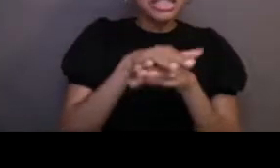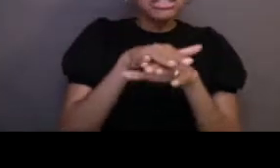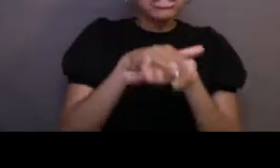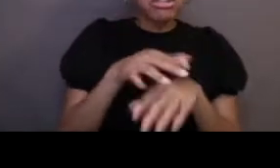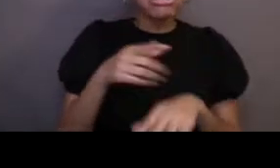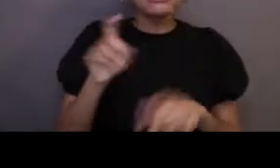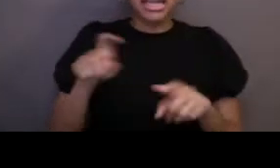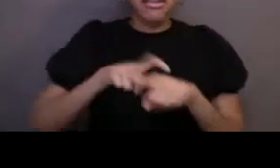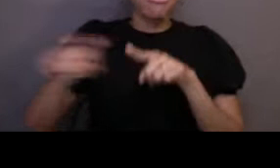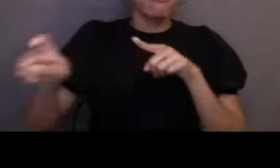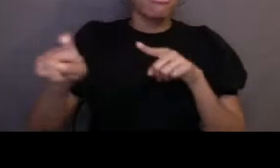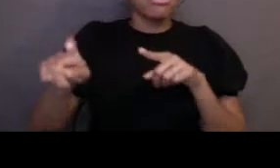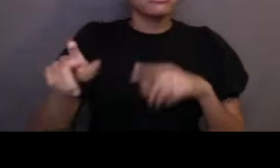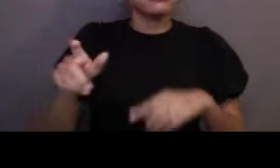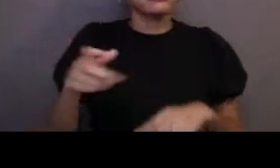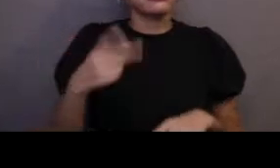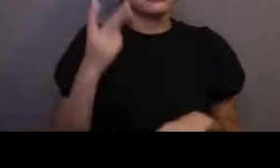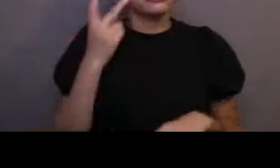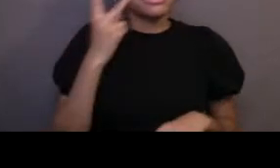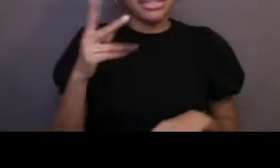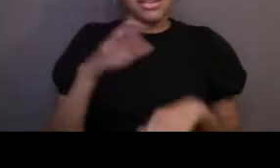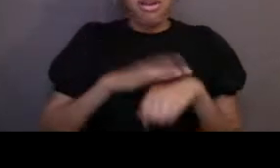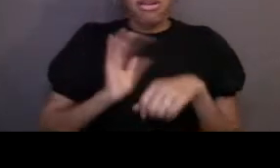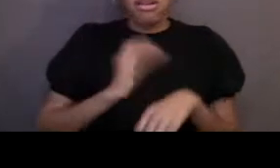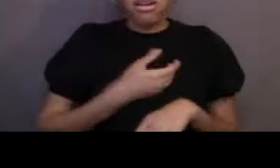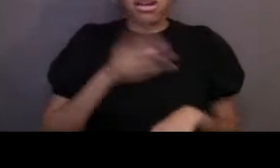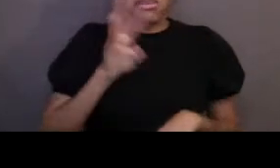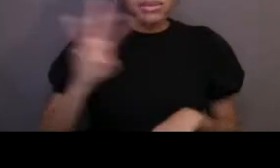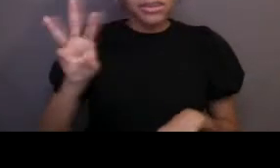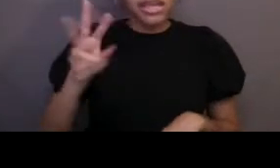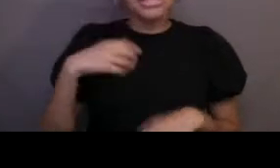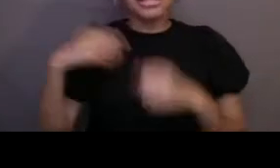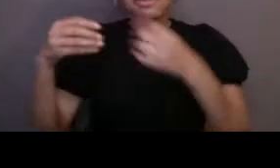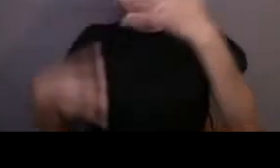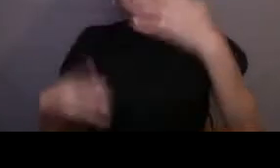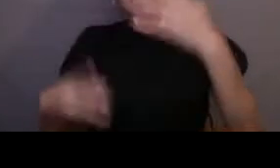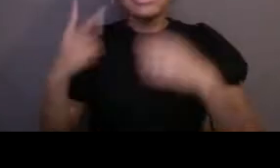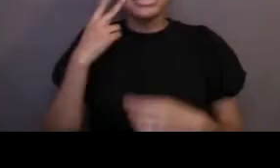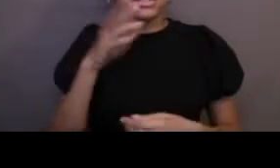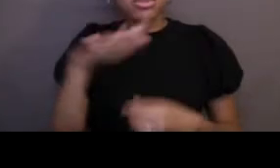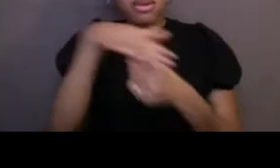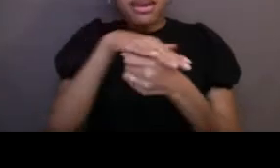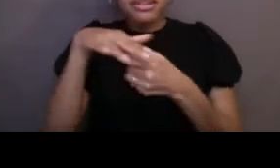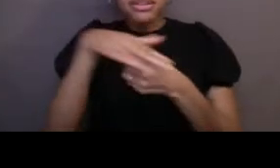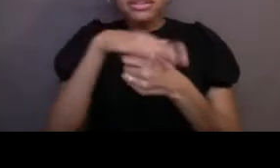And if you look on the NOAA Live website, we've listed there, you can look for your specific region of the United States